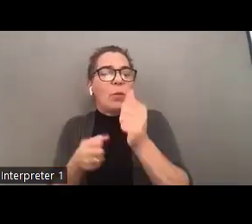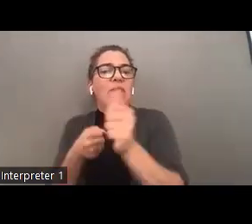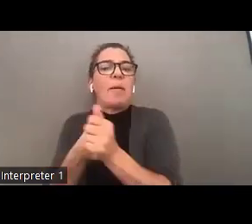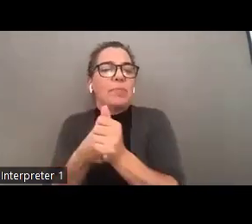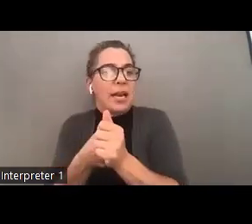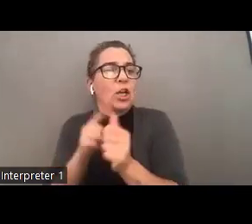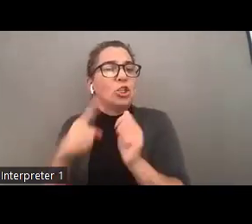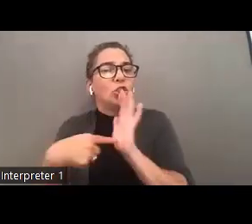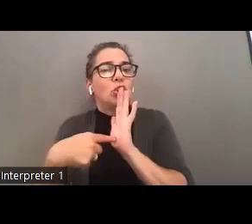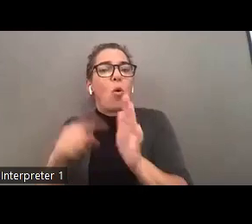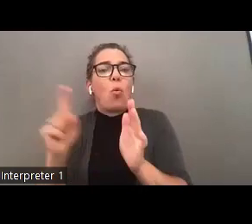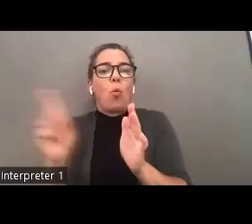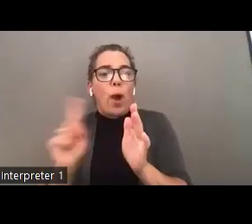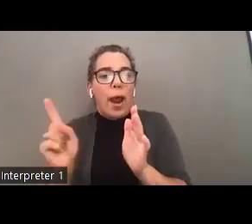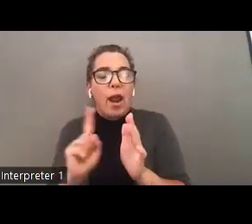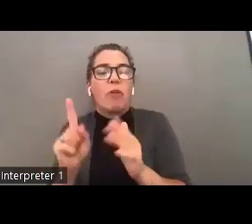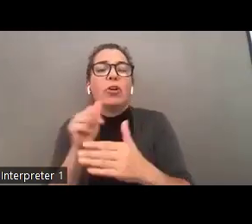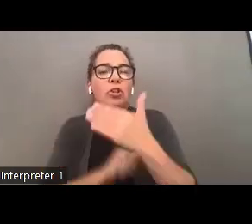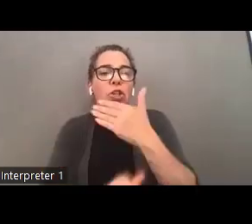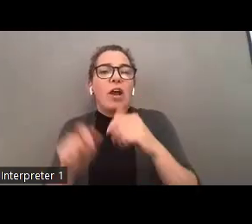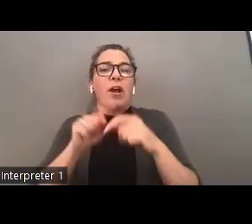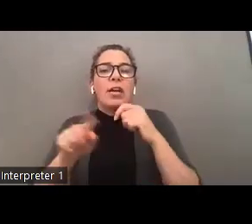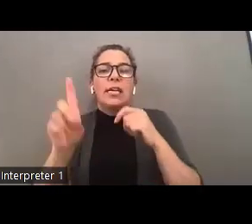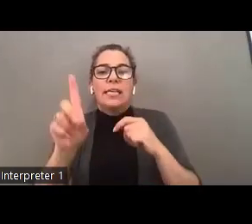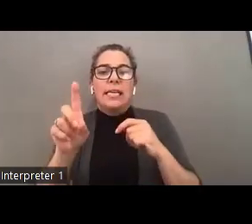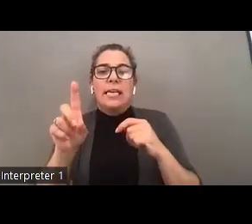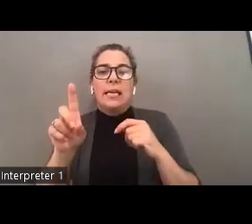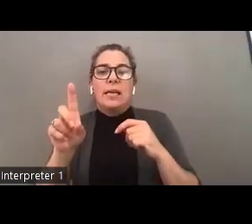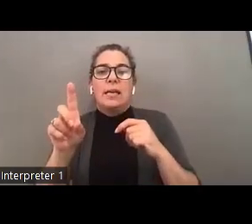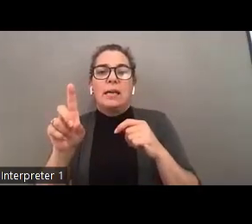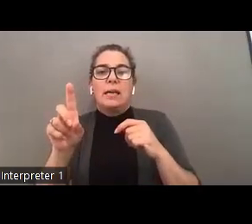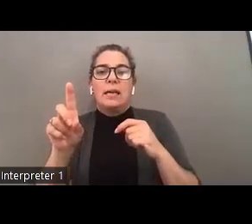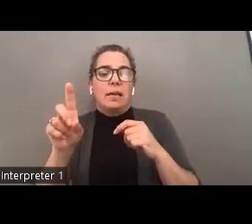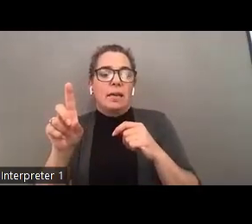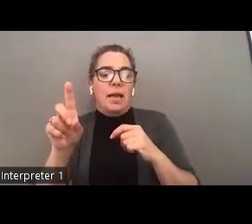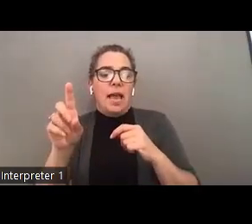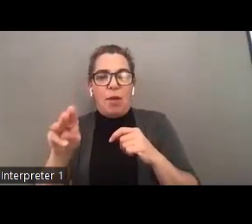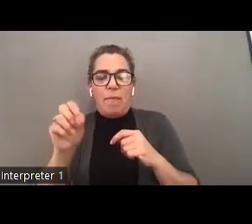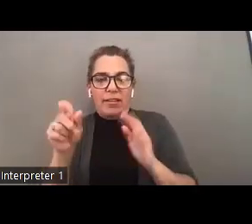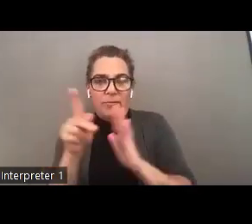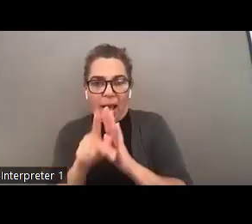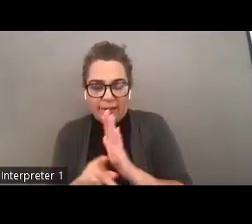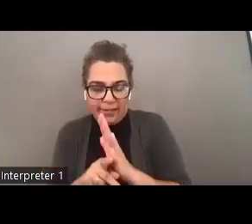to data types shared under the GDS policy. Let me give you an example.